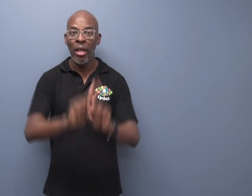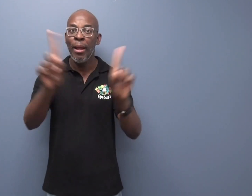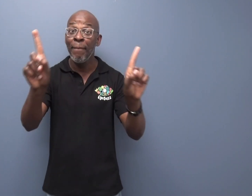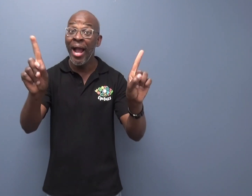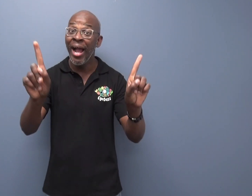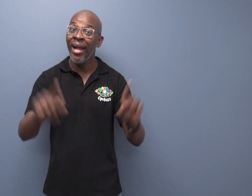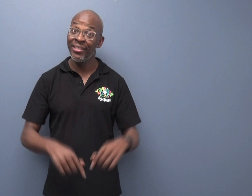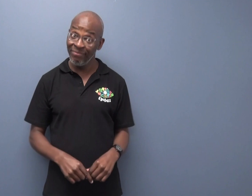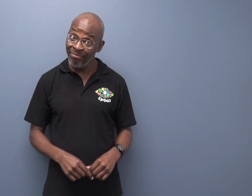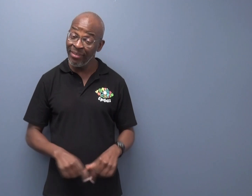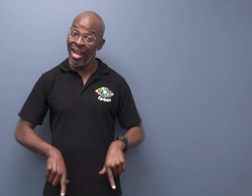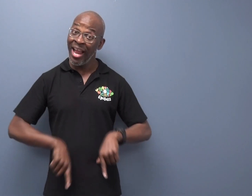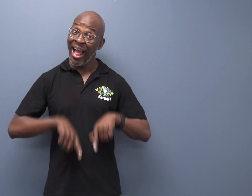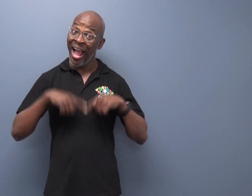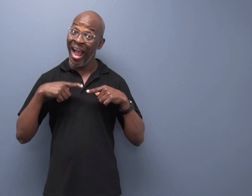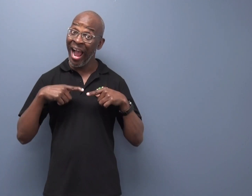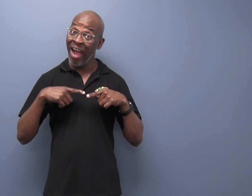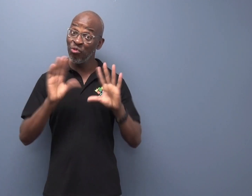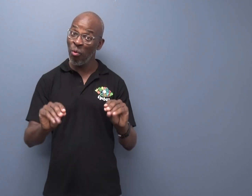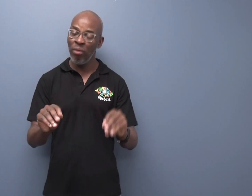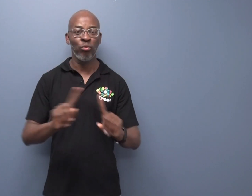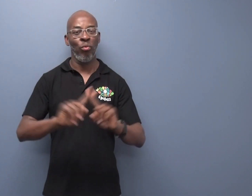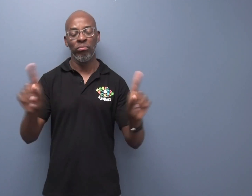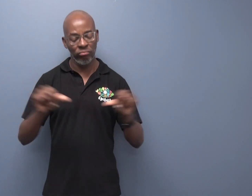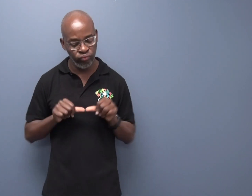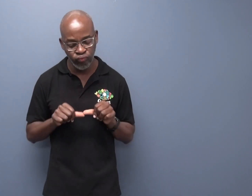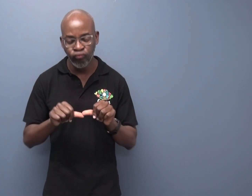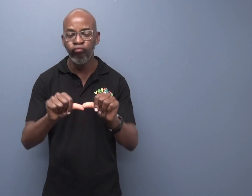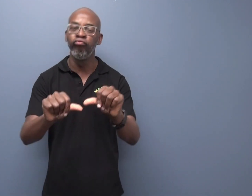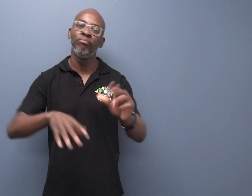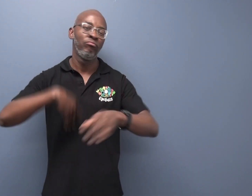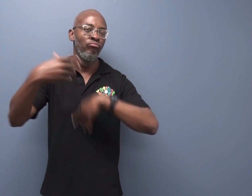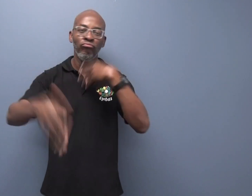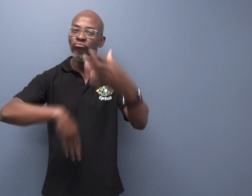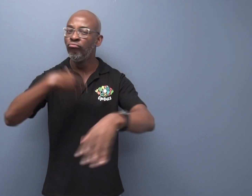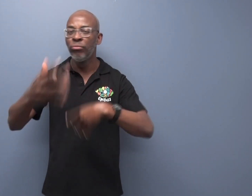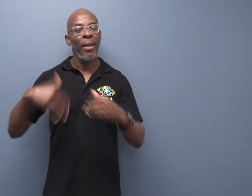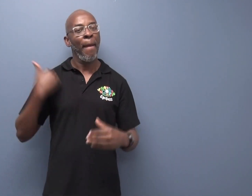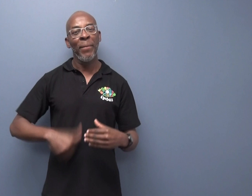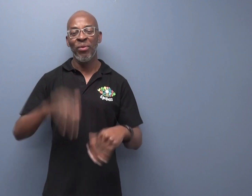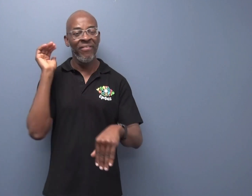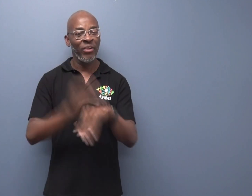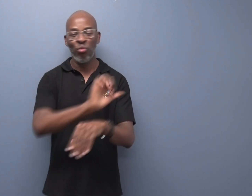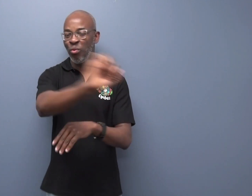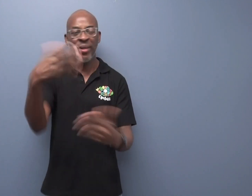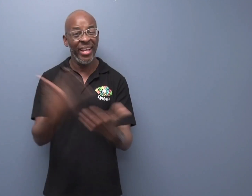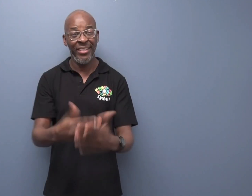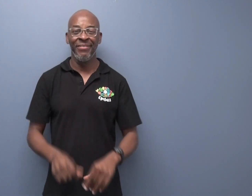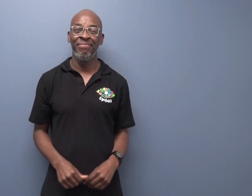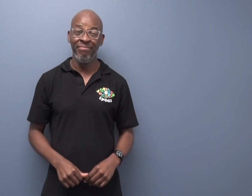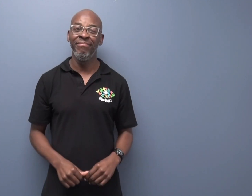Life goes on. You can still play with your friends at a distance.